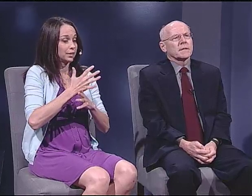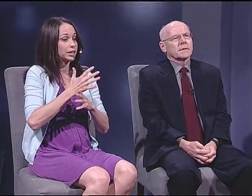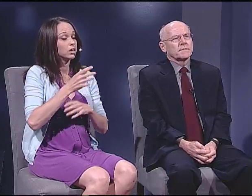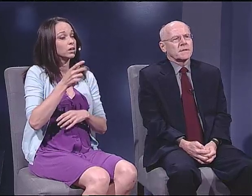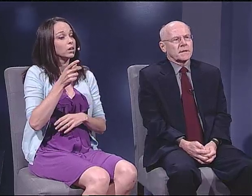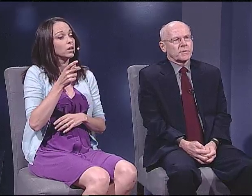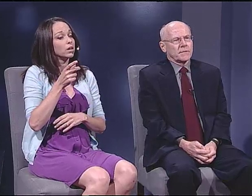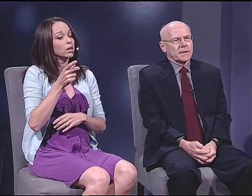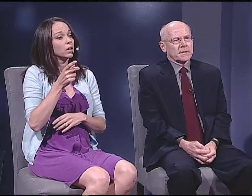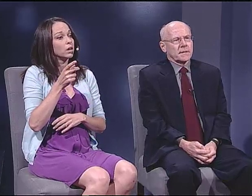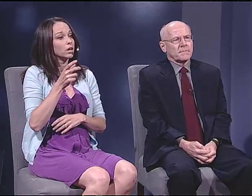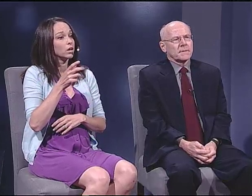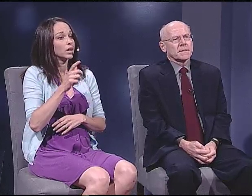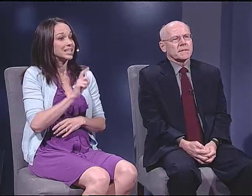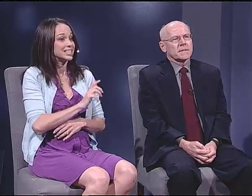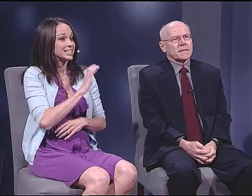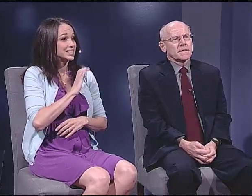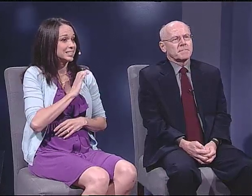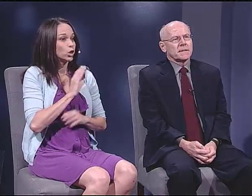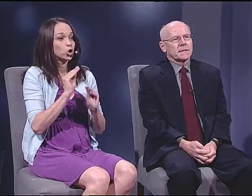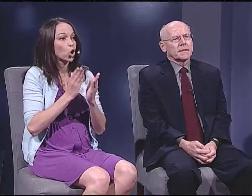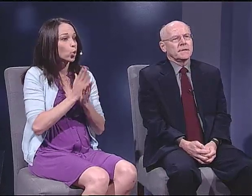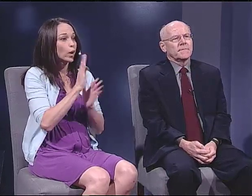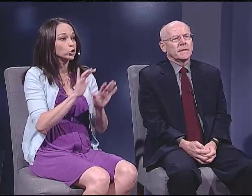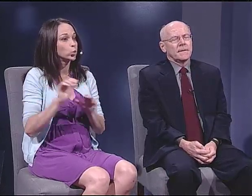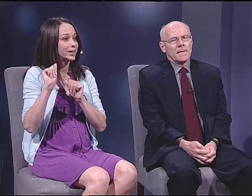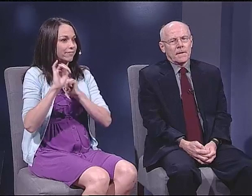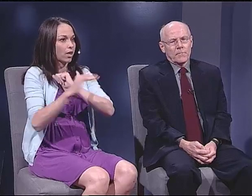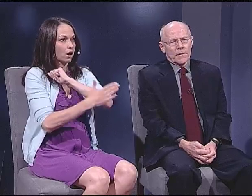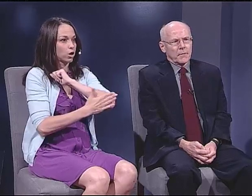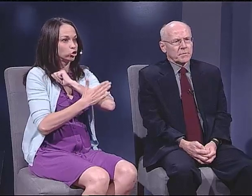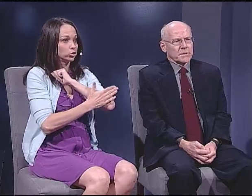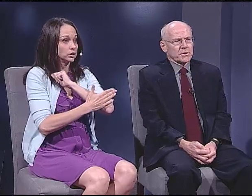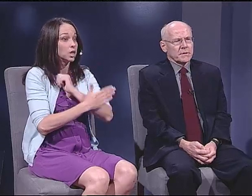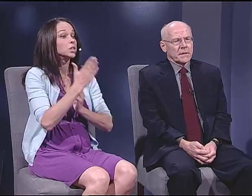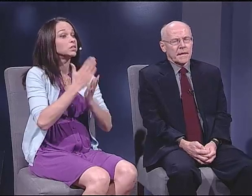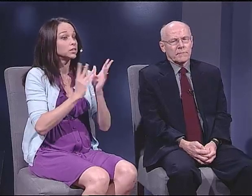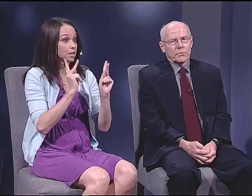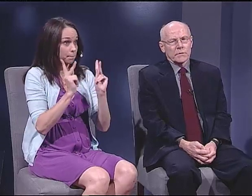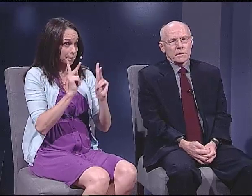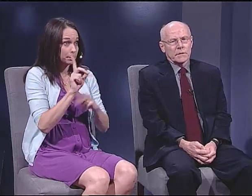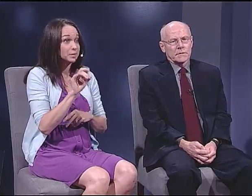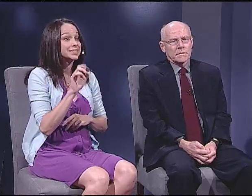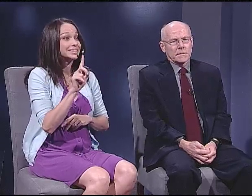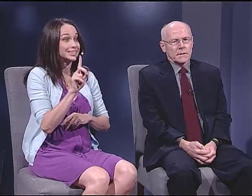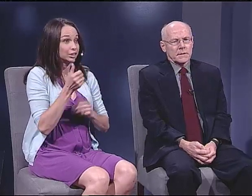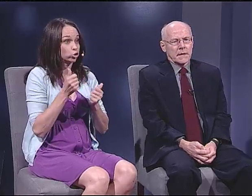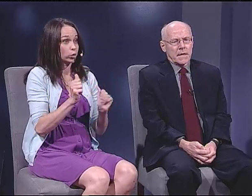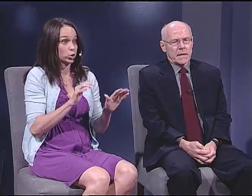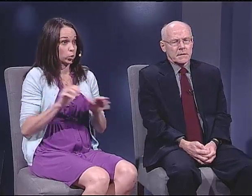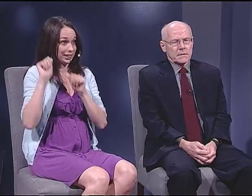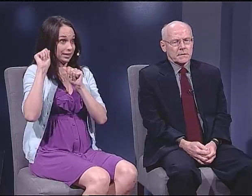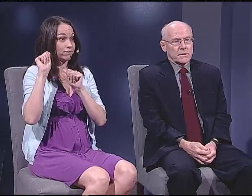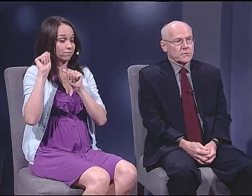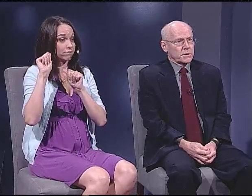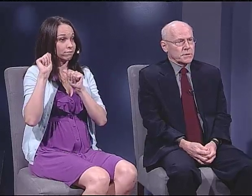to leave the country and some citizens attempted to leave without permission and the border guards had instructions